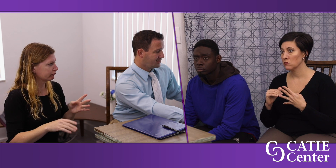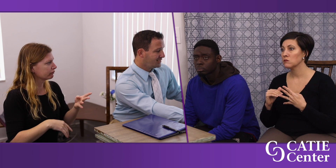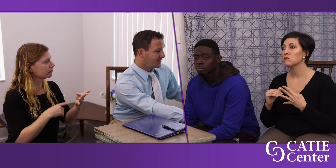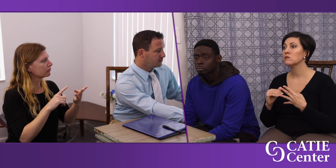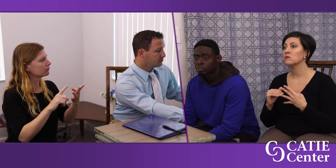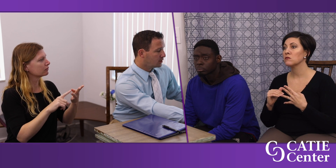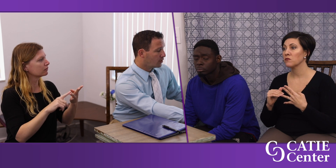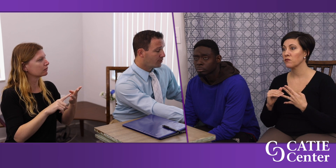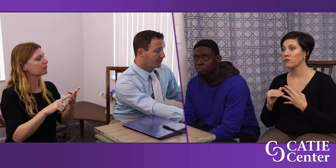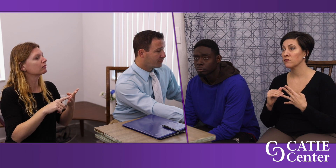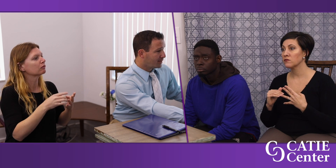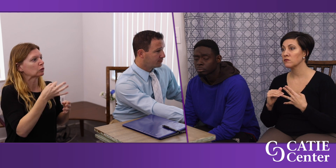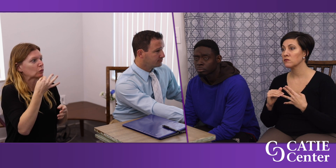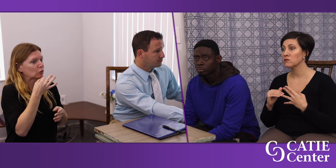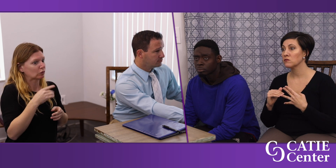C) a roundabout